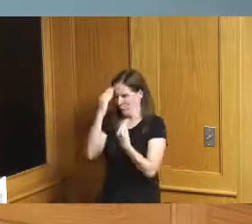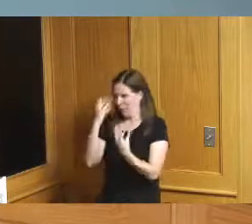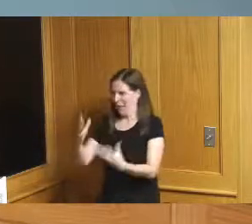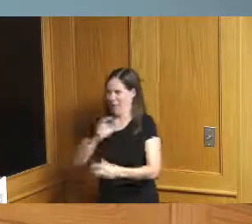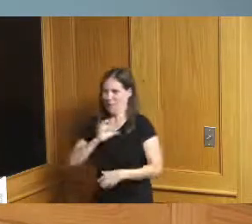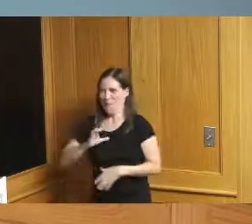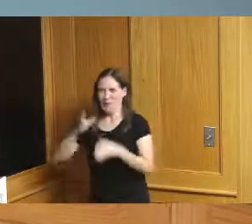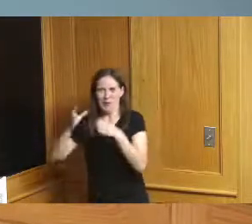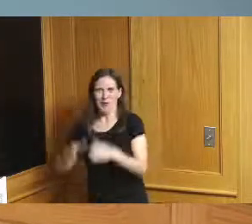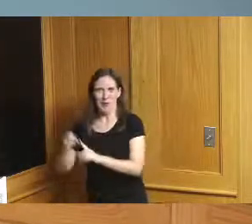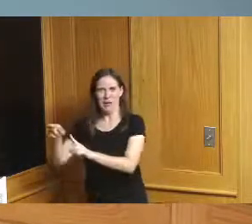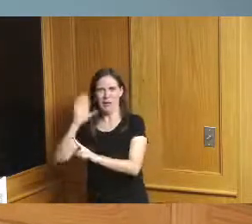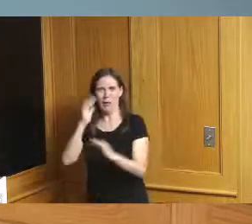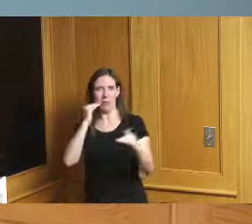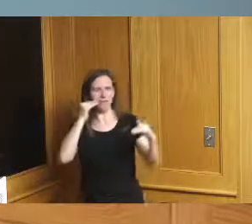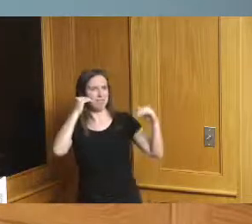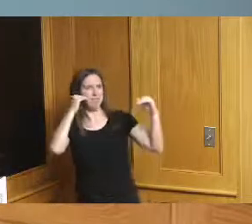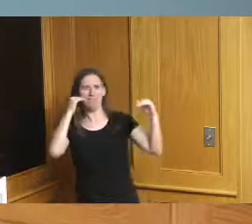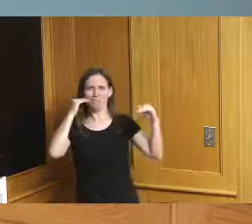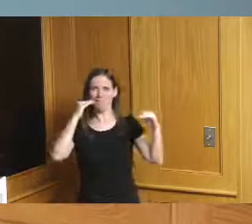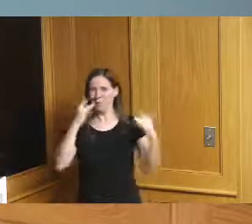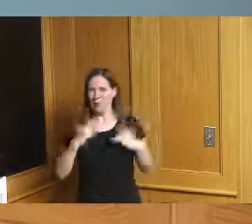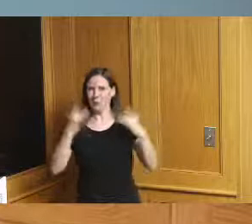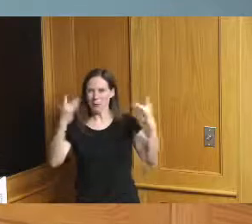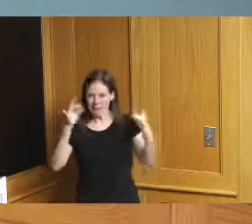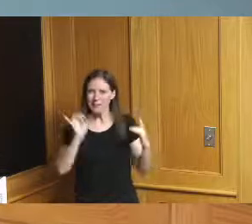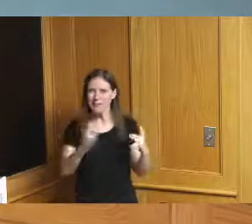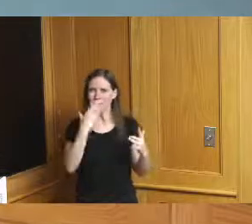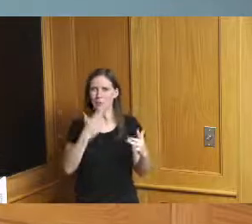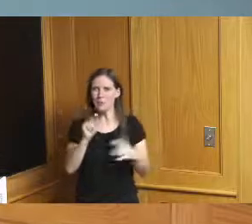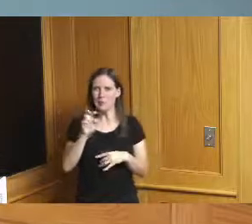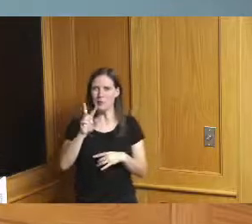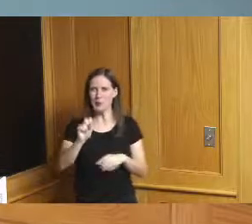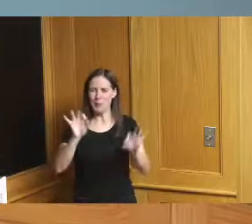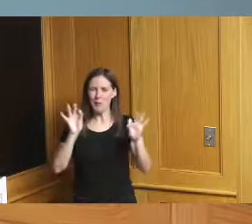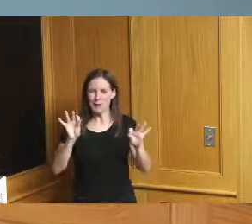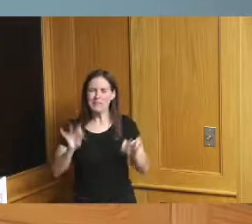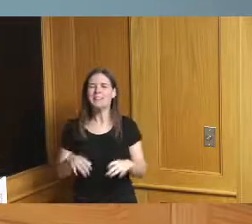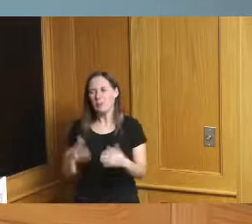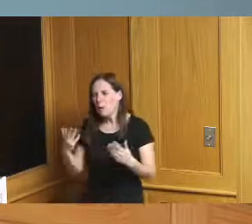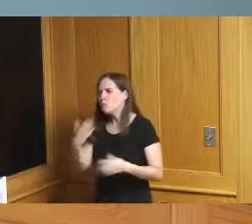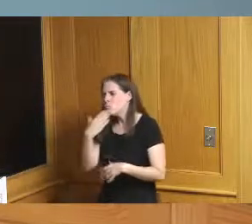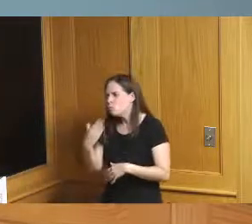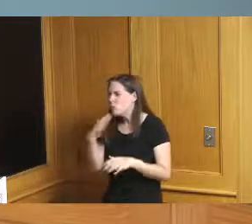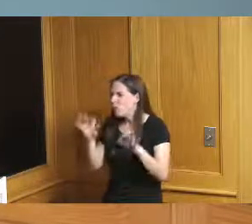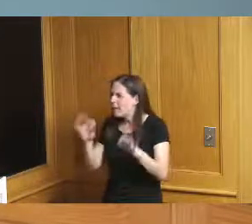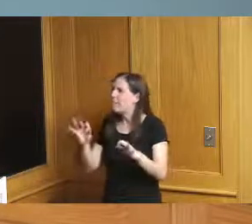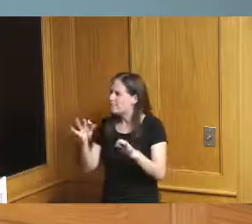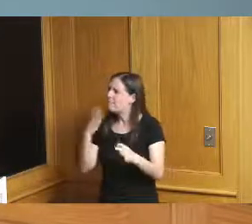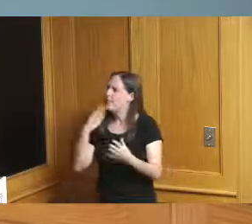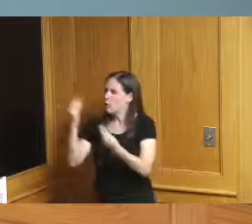be smiling from ear to ear well that's good i just this is good to know i think the incentive model